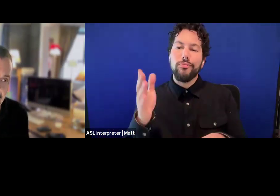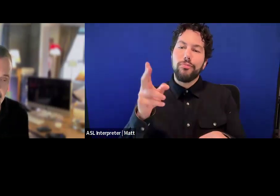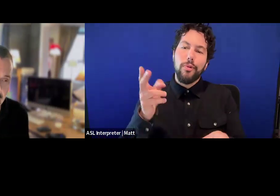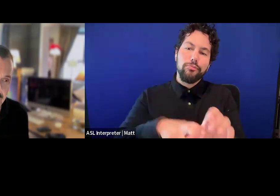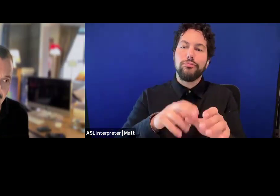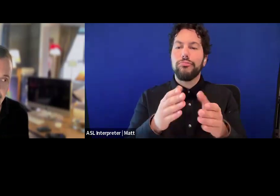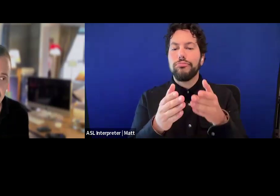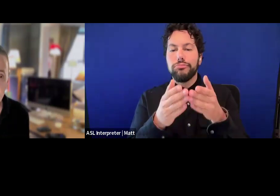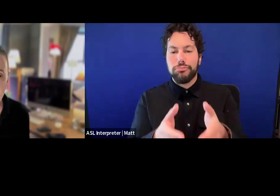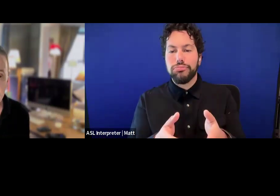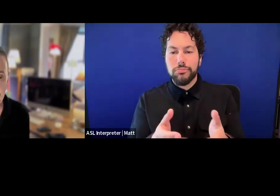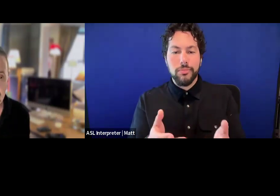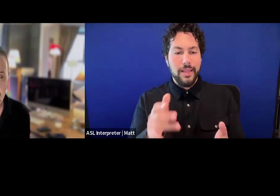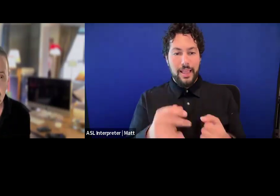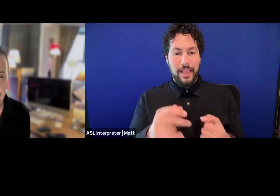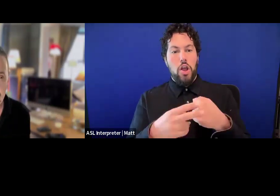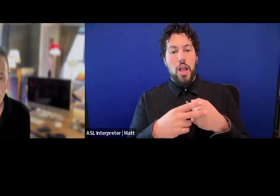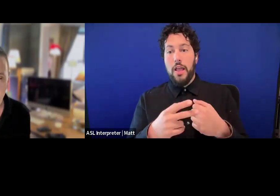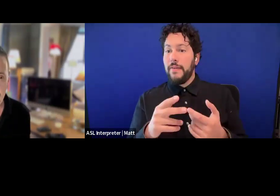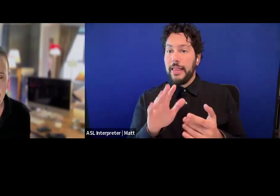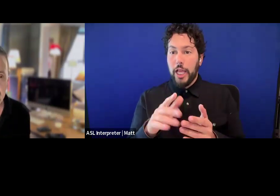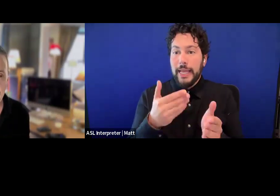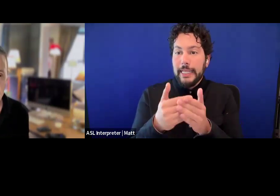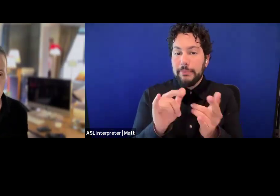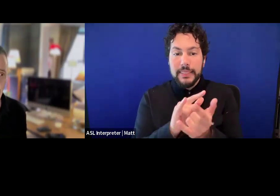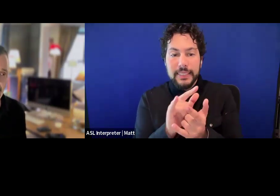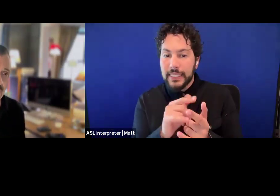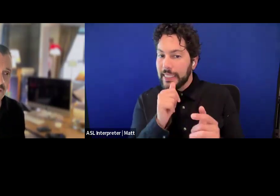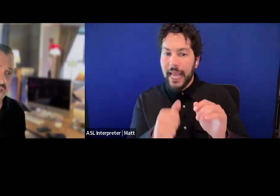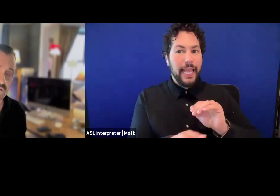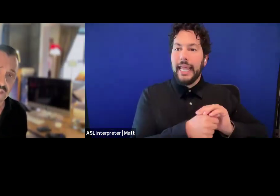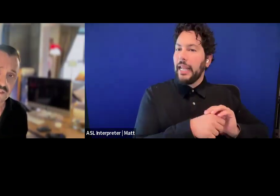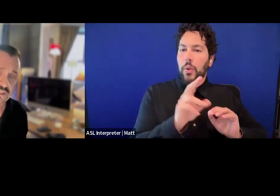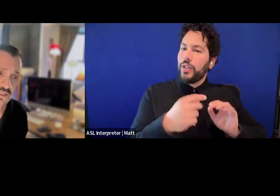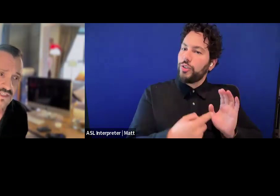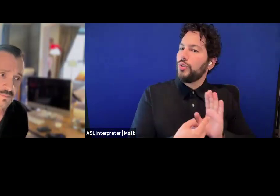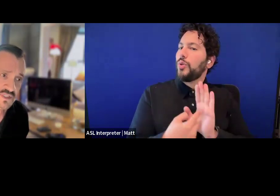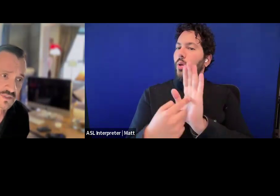It is ambient. To describe this, I develop a set of linked concepts.